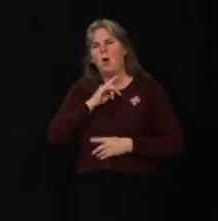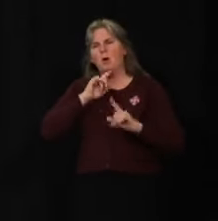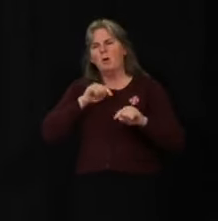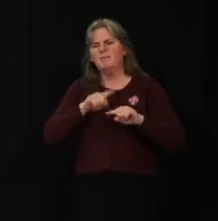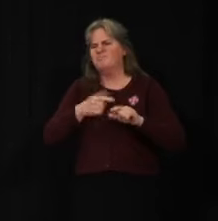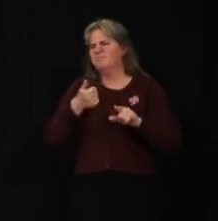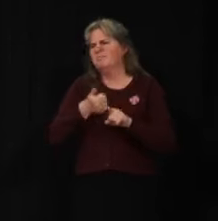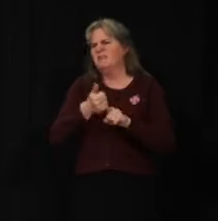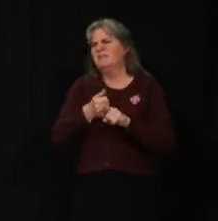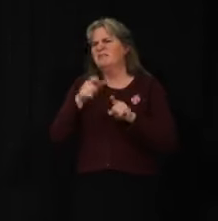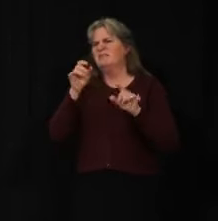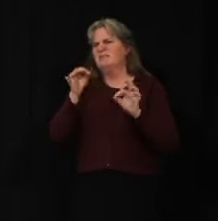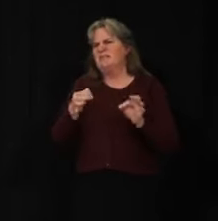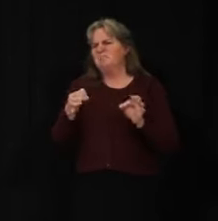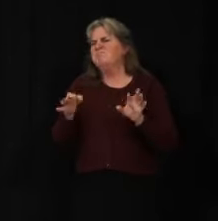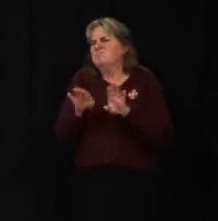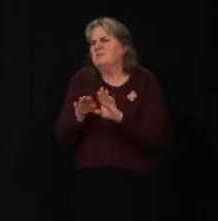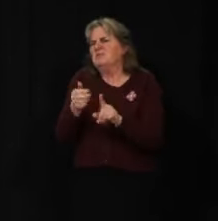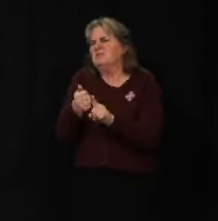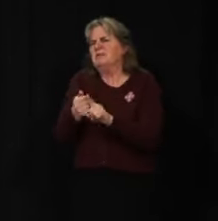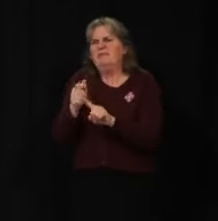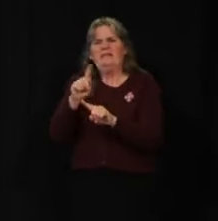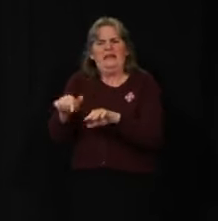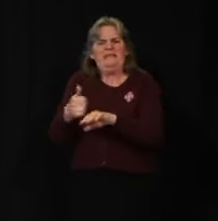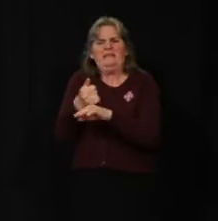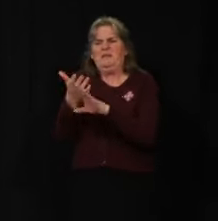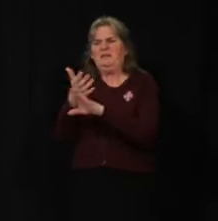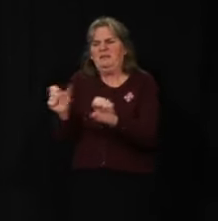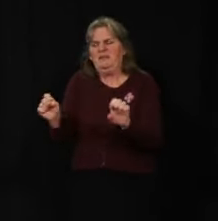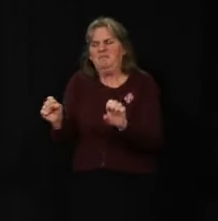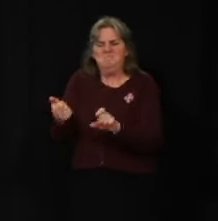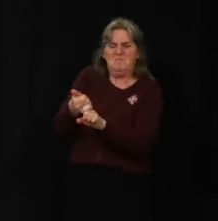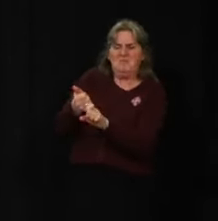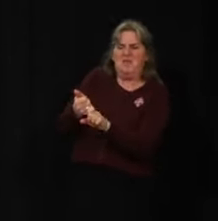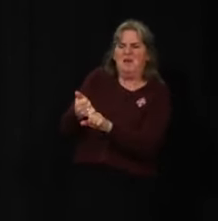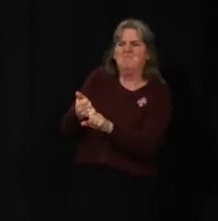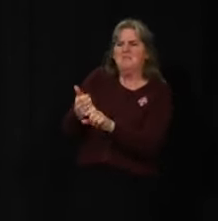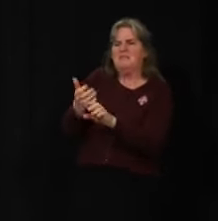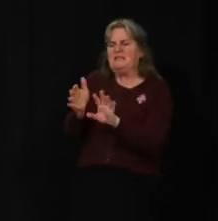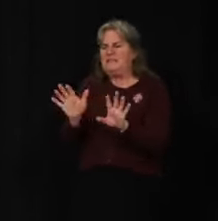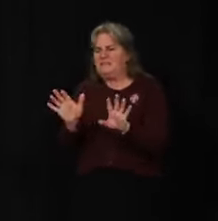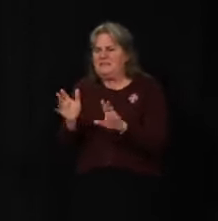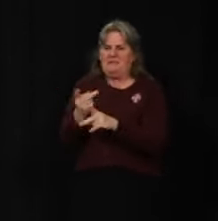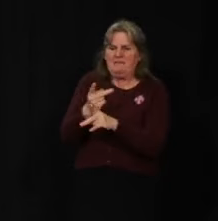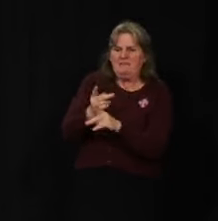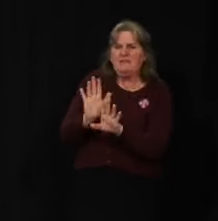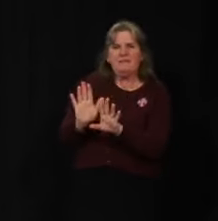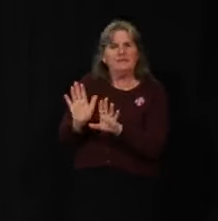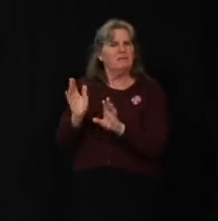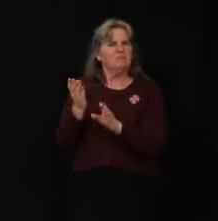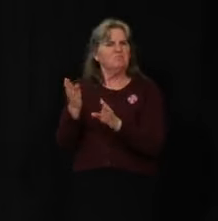around the Yukon and have been economy. Thank you. Next question, Jane?